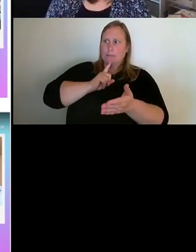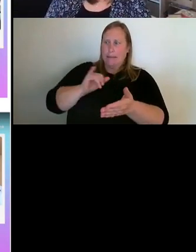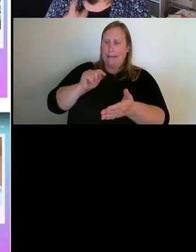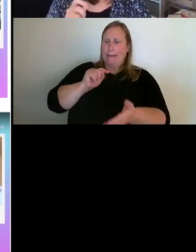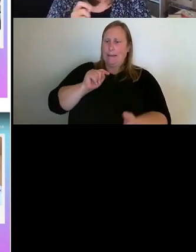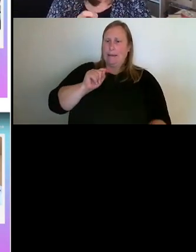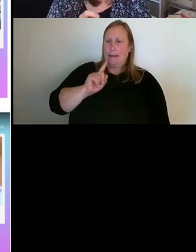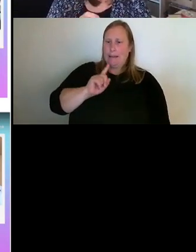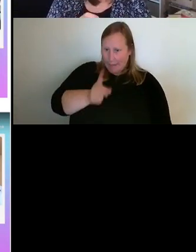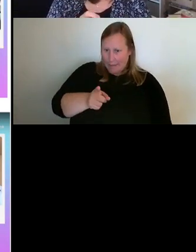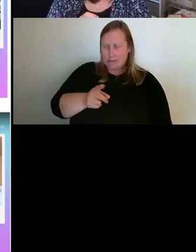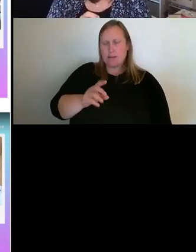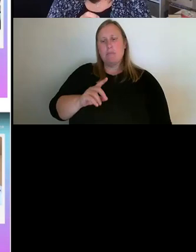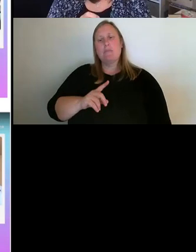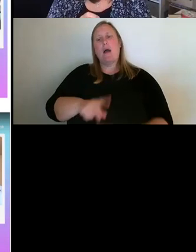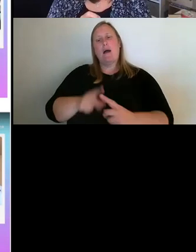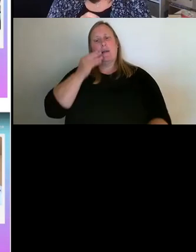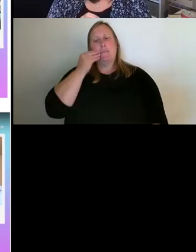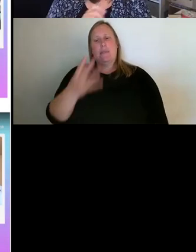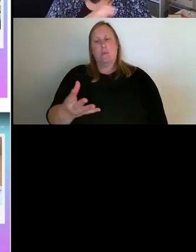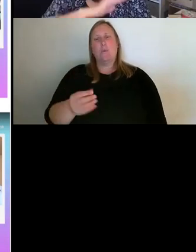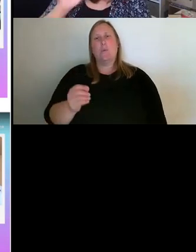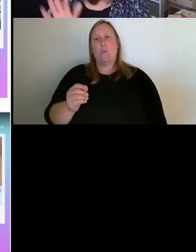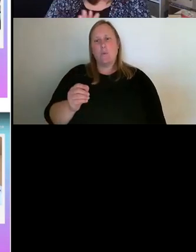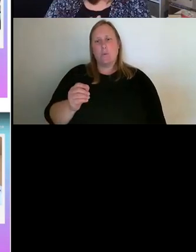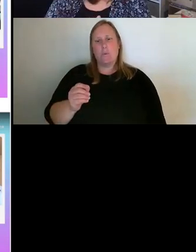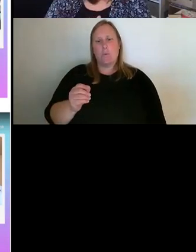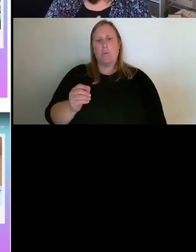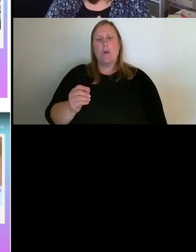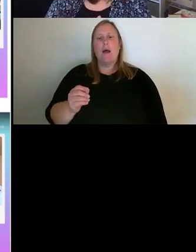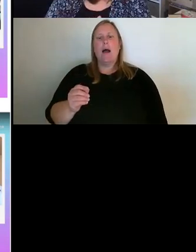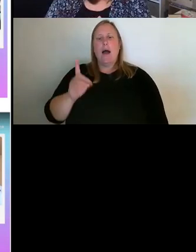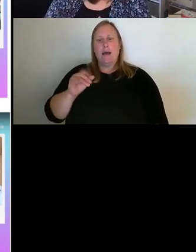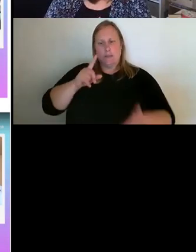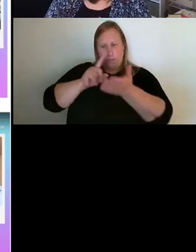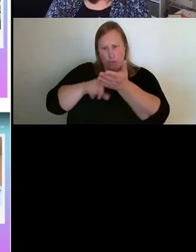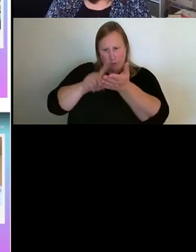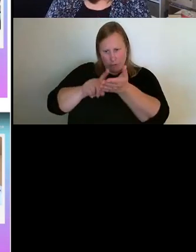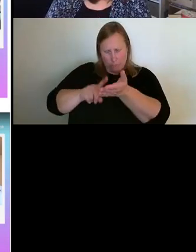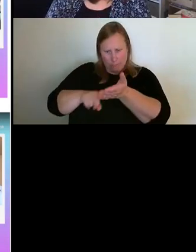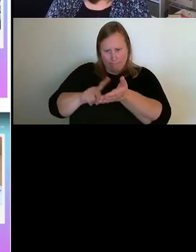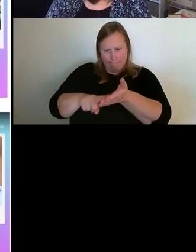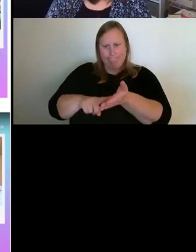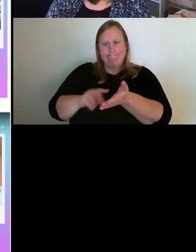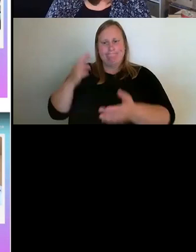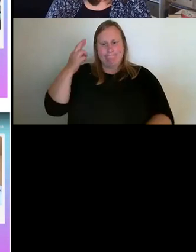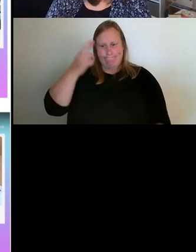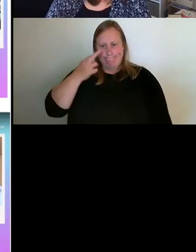will tell you that after I researched all of this I realized that without a doubt I needed to add a